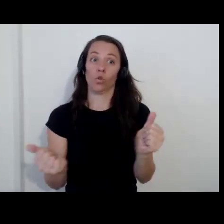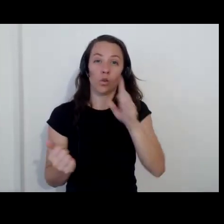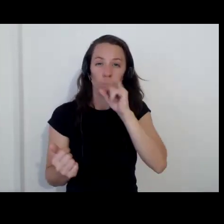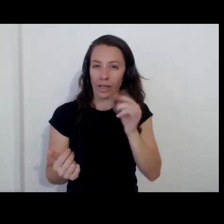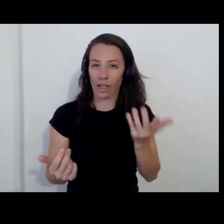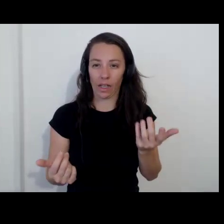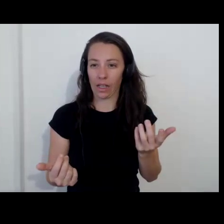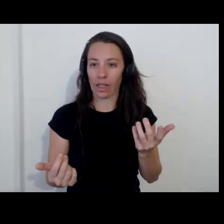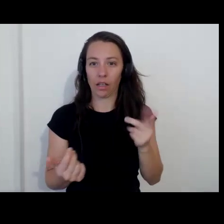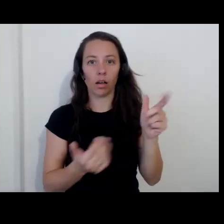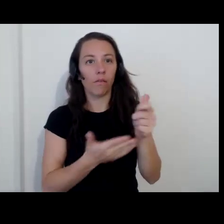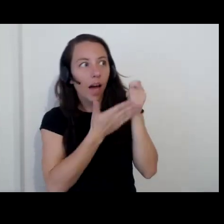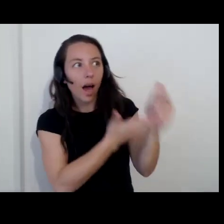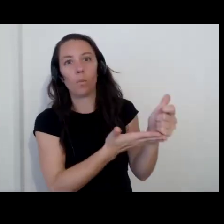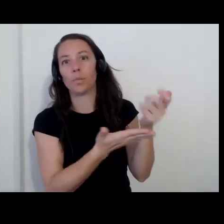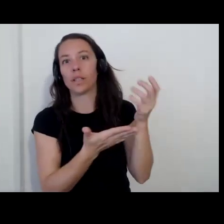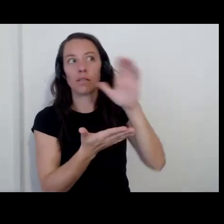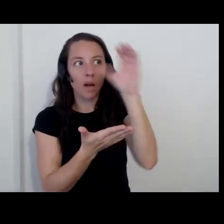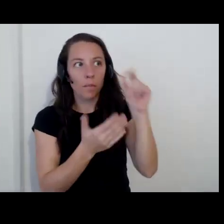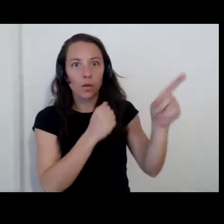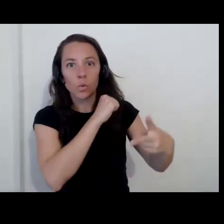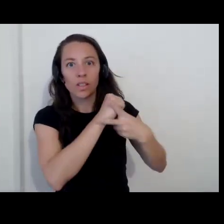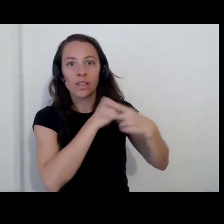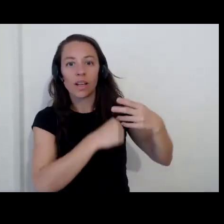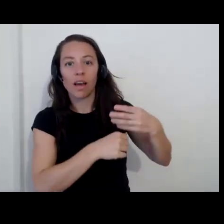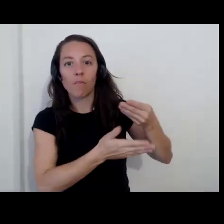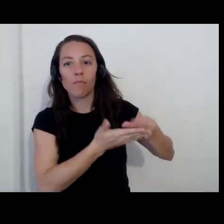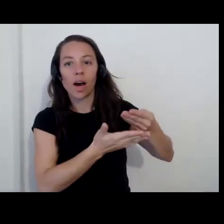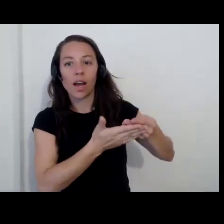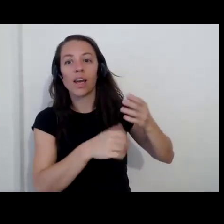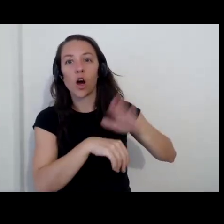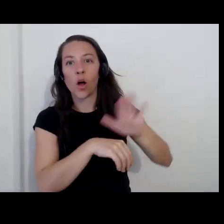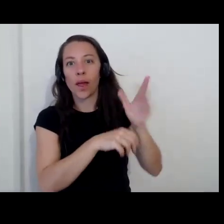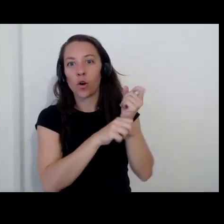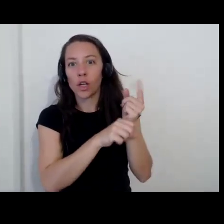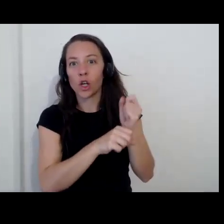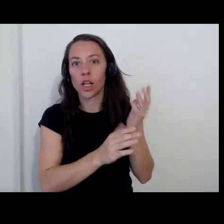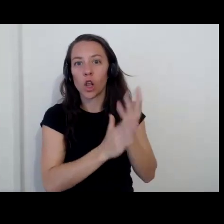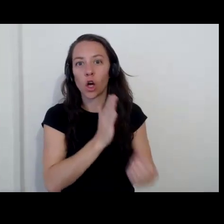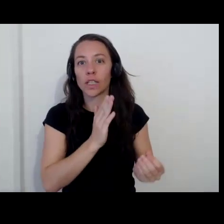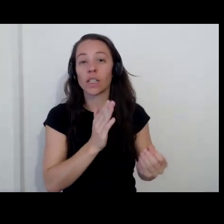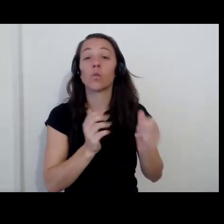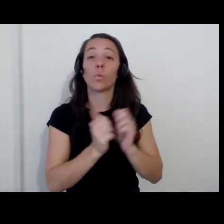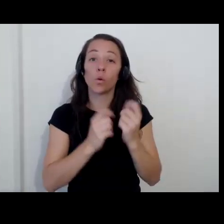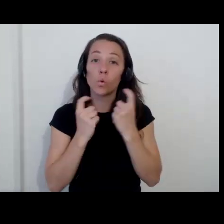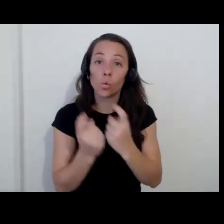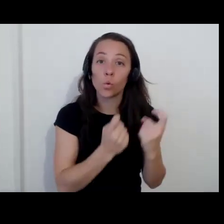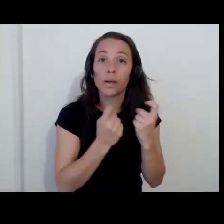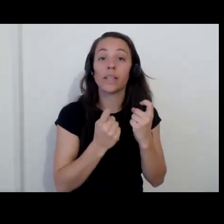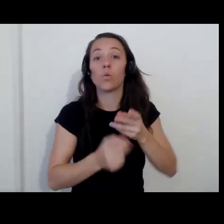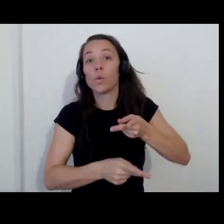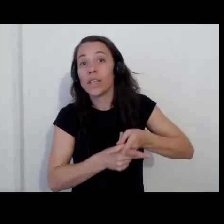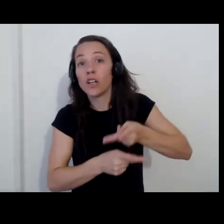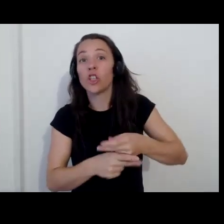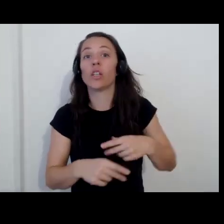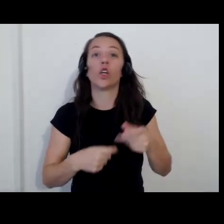that helps companies save money on big yearly losses around recruitment, retention, turnover